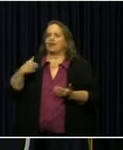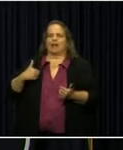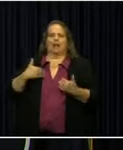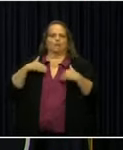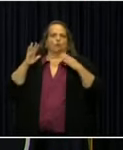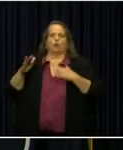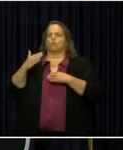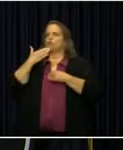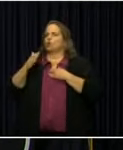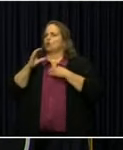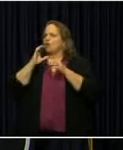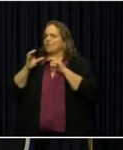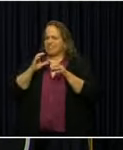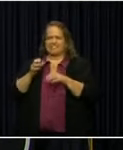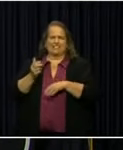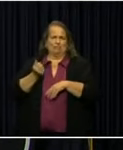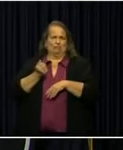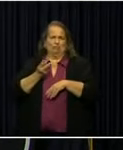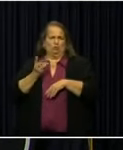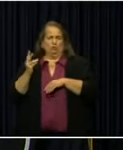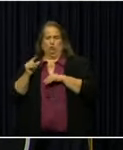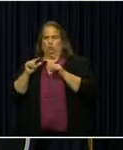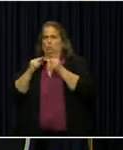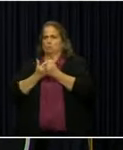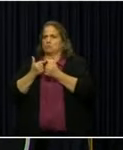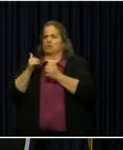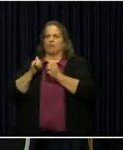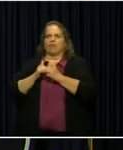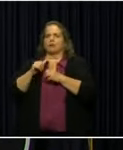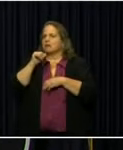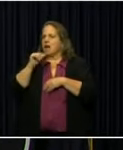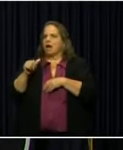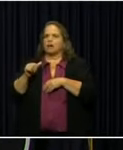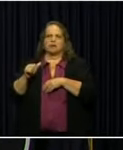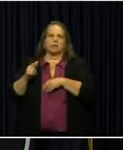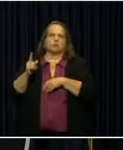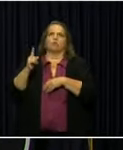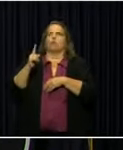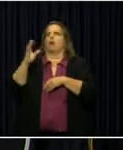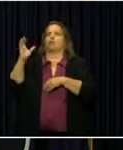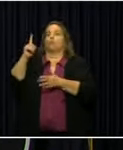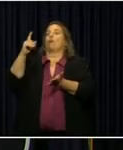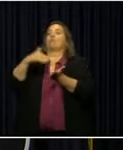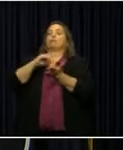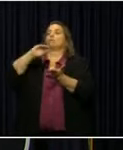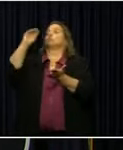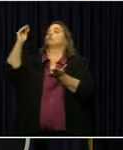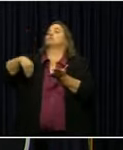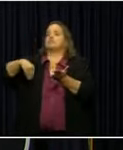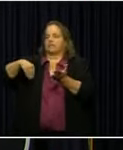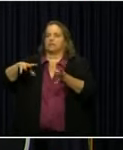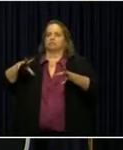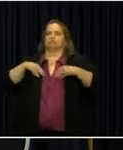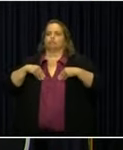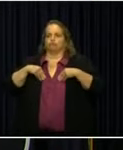WEBSITE YOU CAN SEARCH BY COUNTRY AND YOU CAN SEE JAPAN WAS FLORIDA PLATEAUED, WHICH IS SIMILAR TO WHERE WE ARE NOW, I